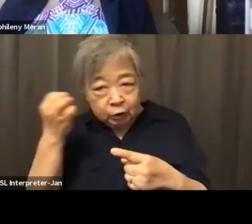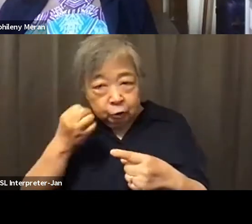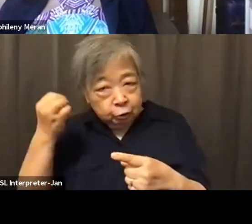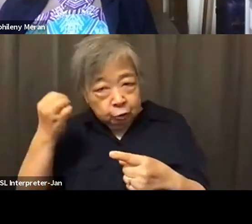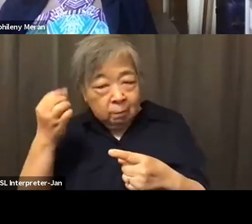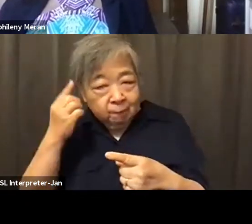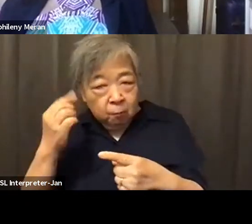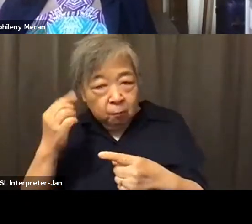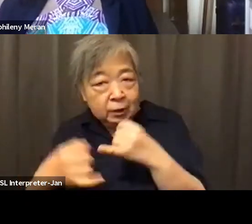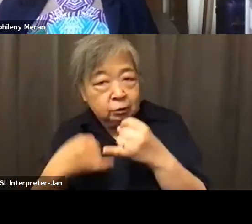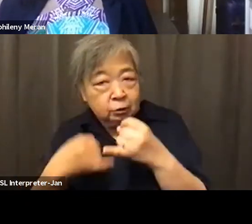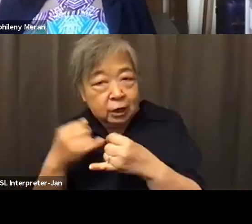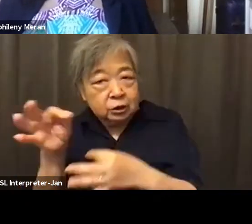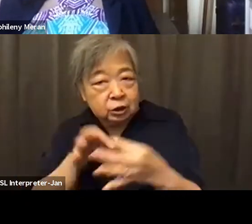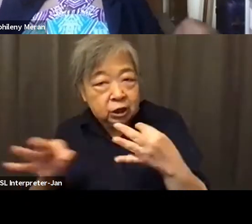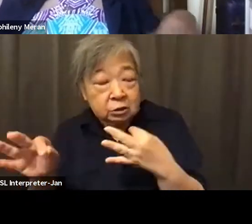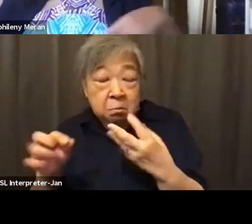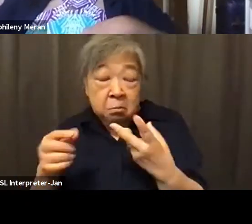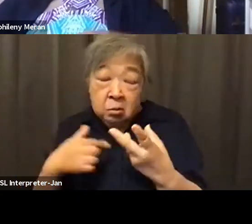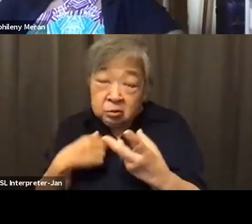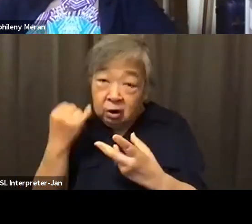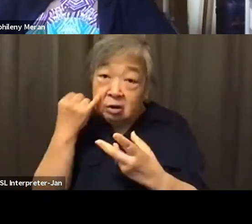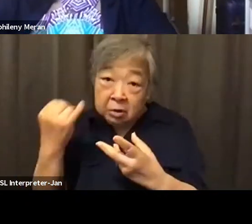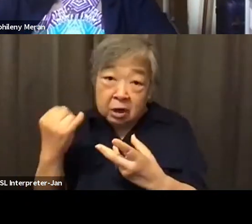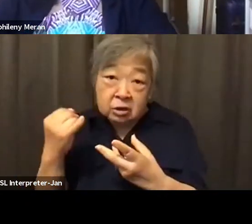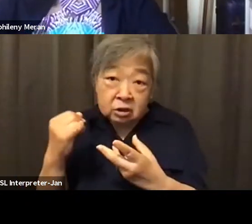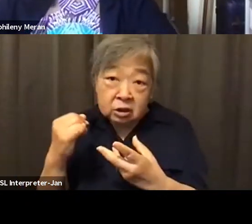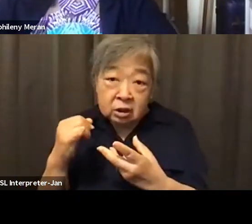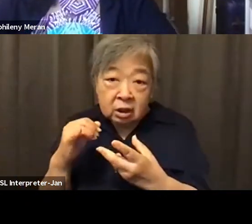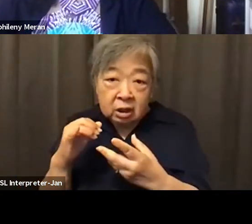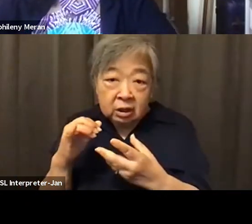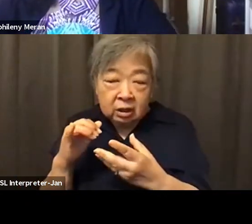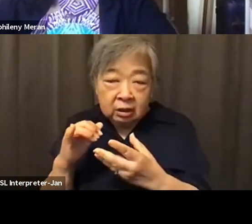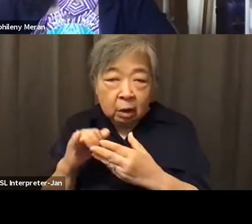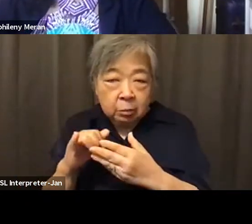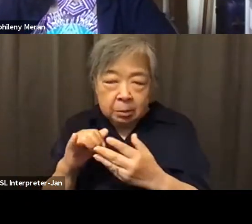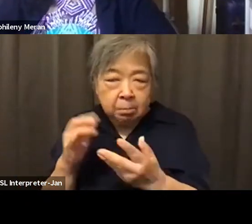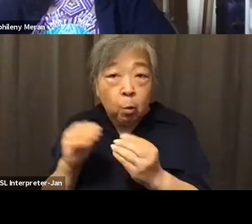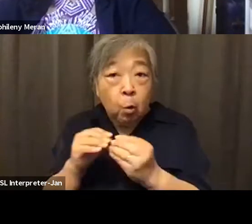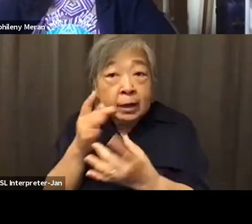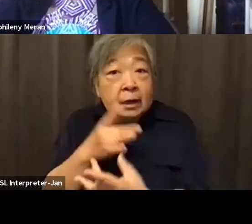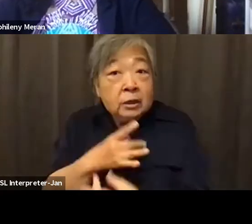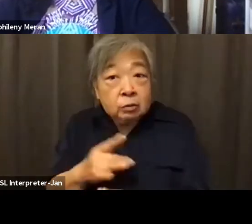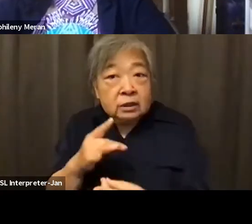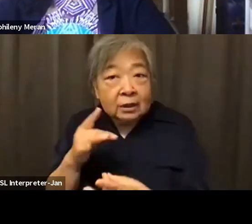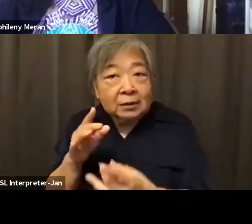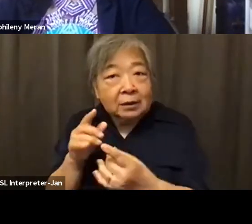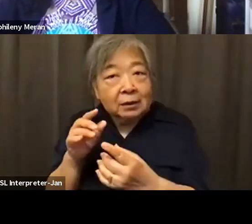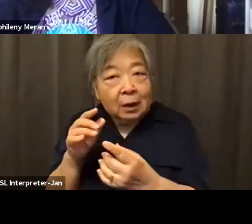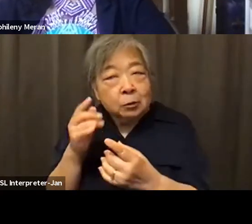so I could imagine that would only be more appealing to them if anything. Yeah.